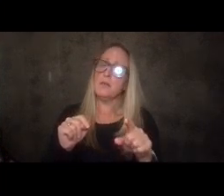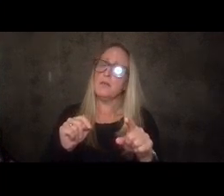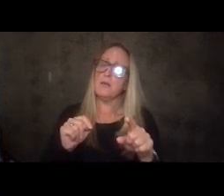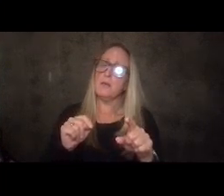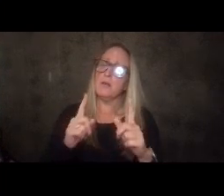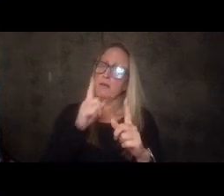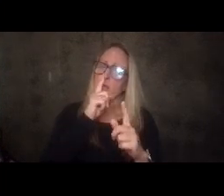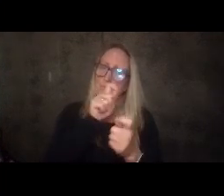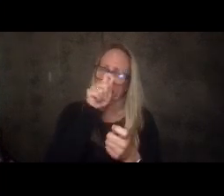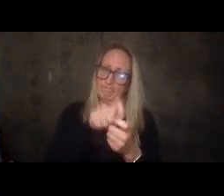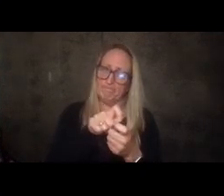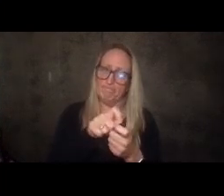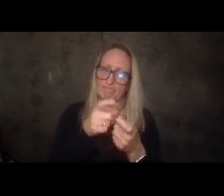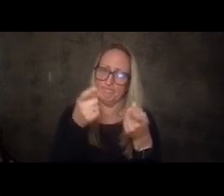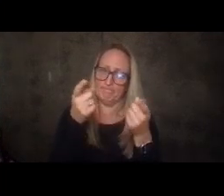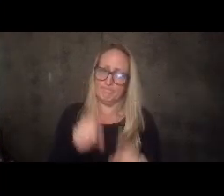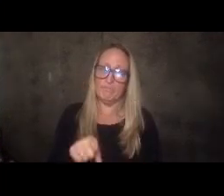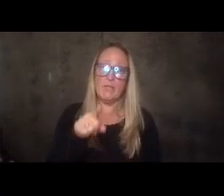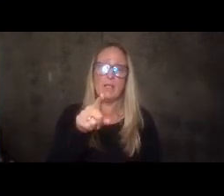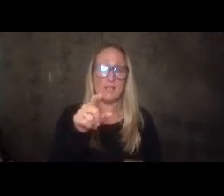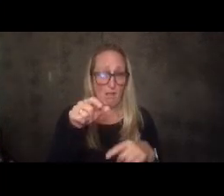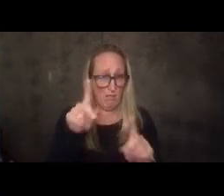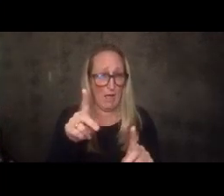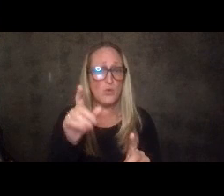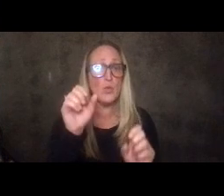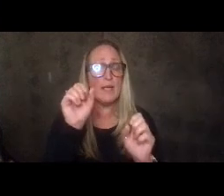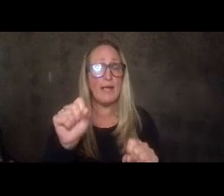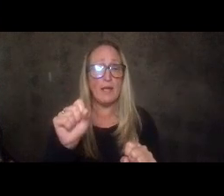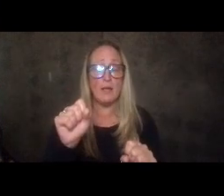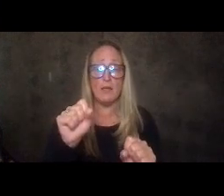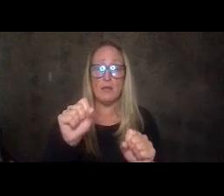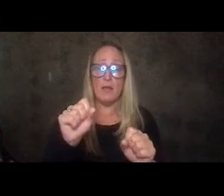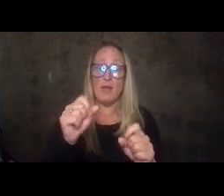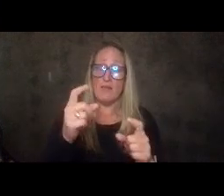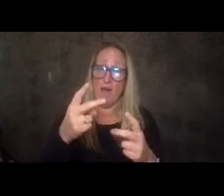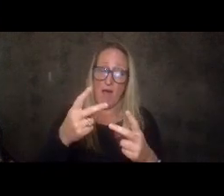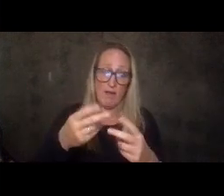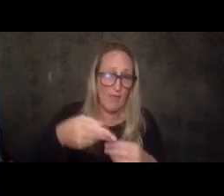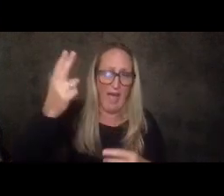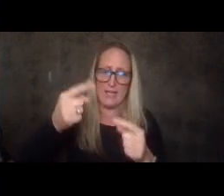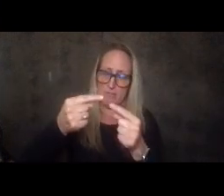specific instances. This allows you to basically create the highest contrast on your screen as possible and it's